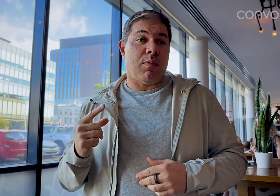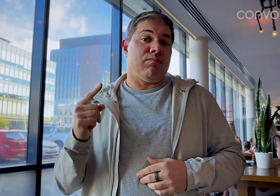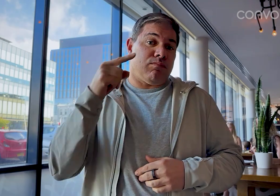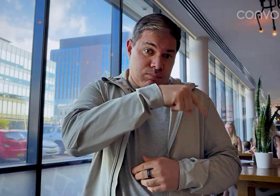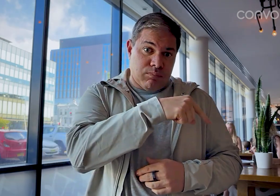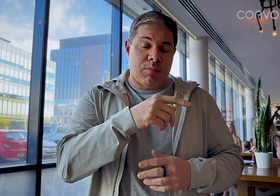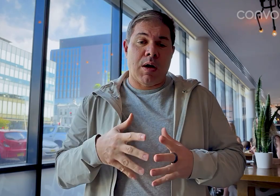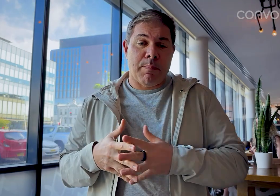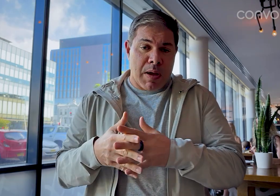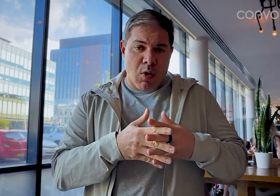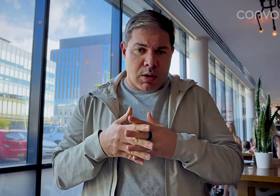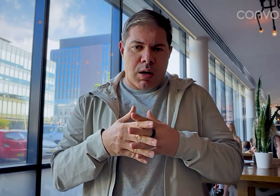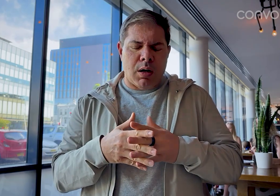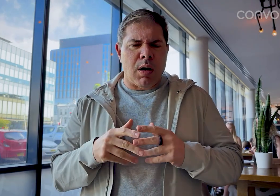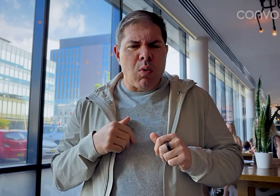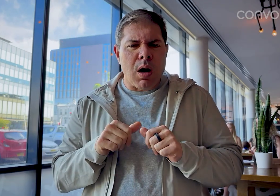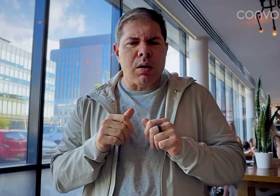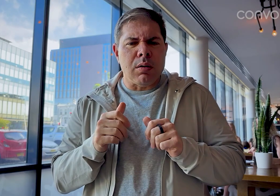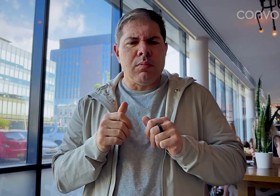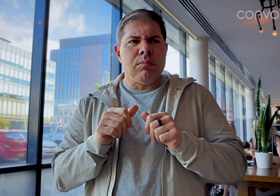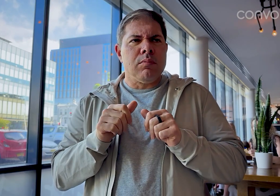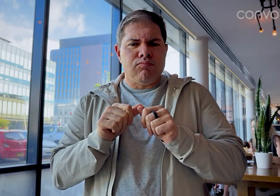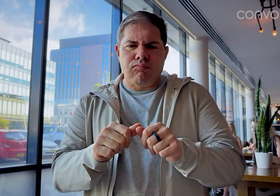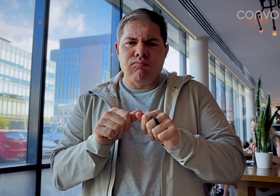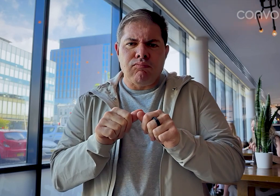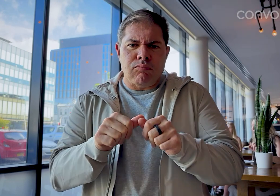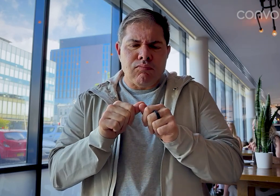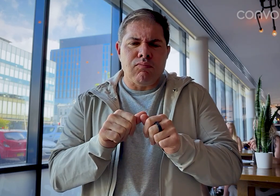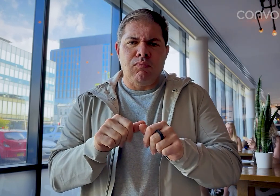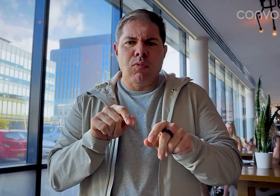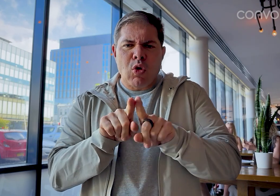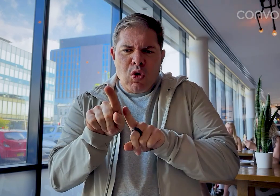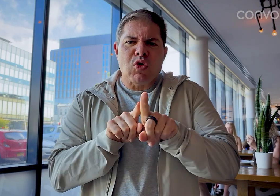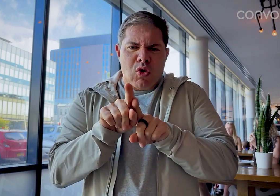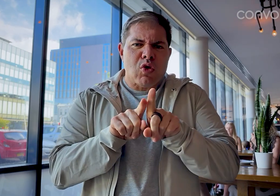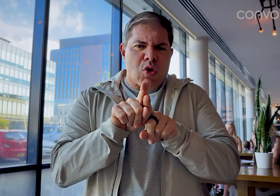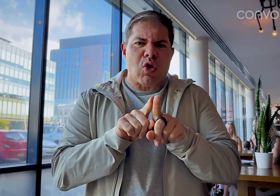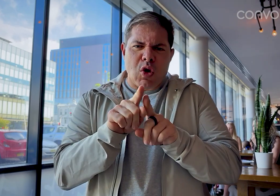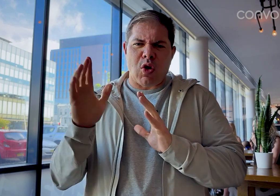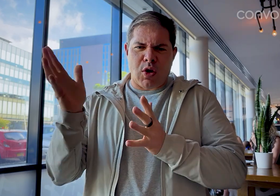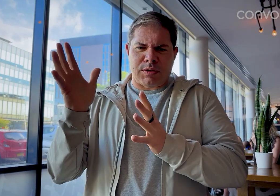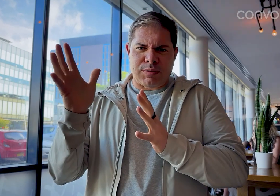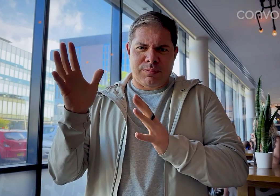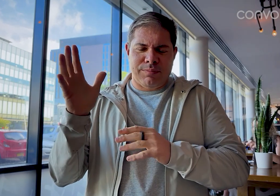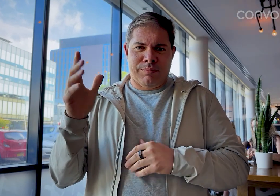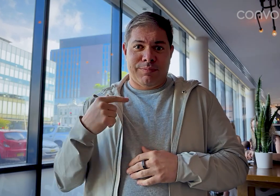When I go back to America, I’ll try to continue learning Auslan,